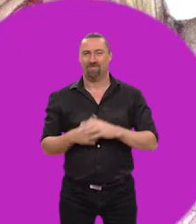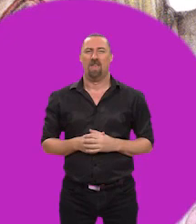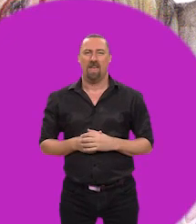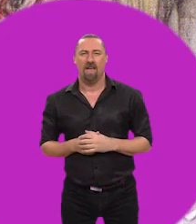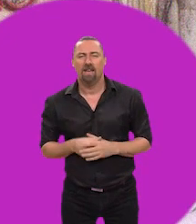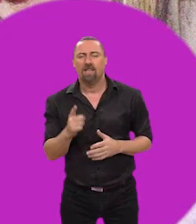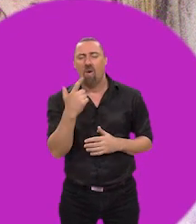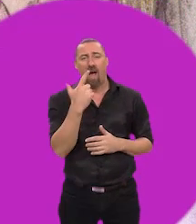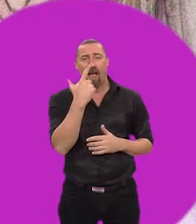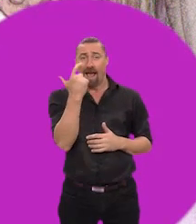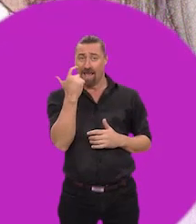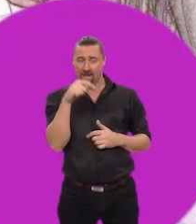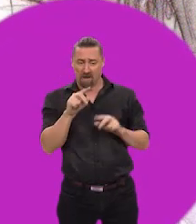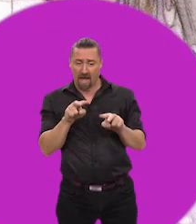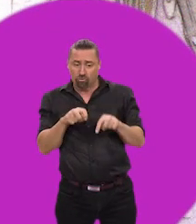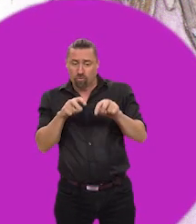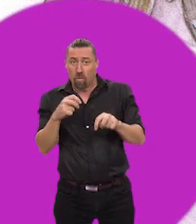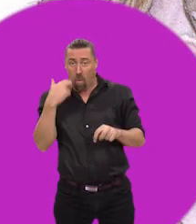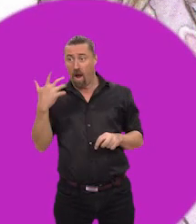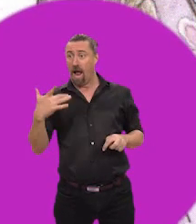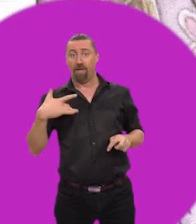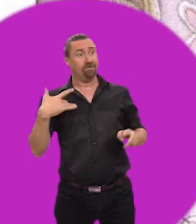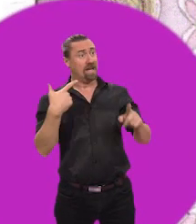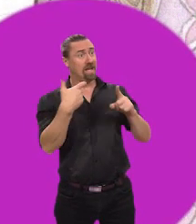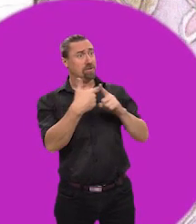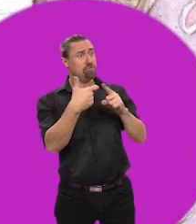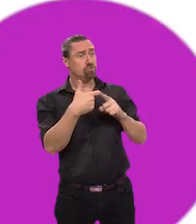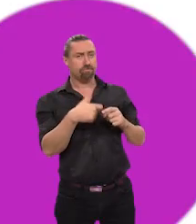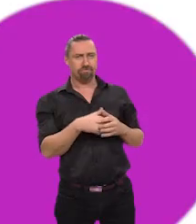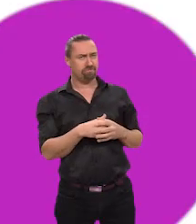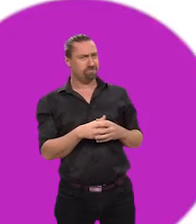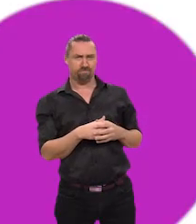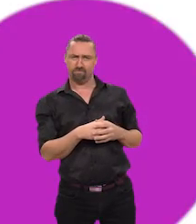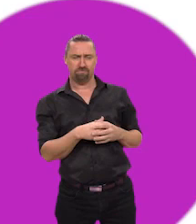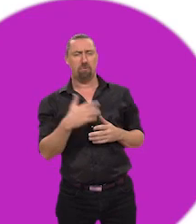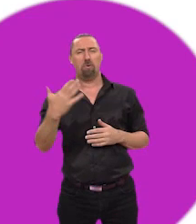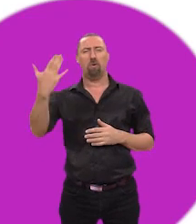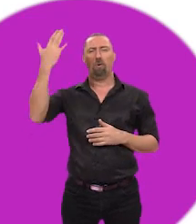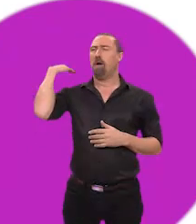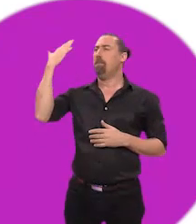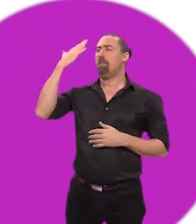Lucky didn't always live in a kitchen. He lived in his mother's pouch while she hopped